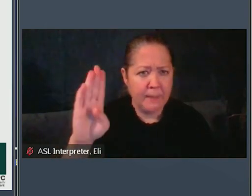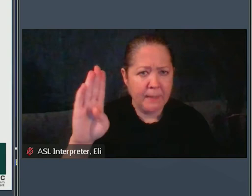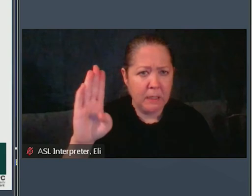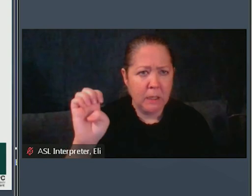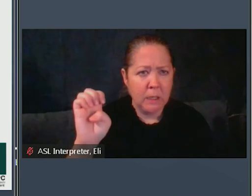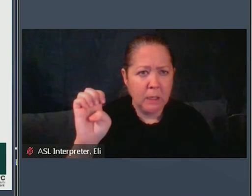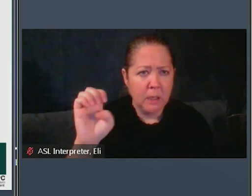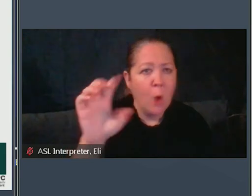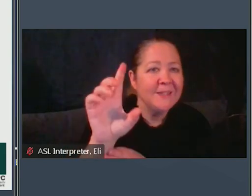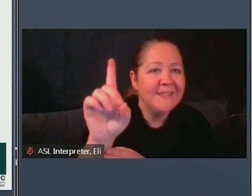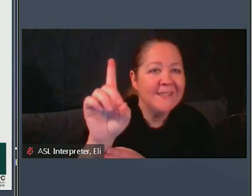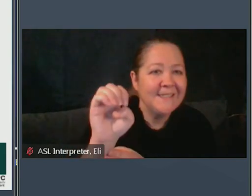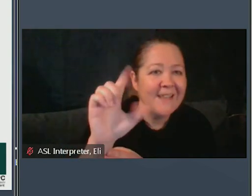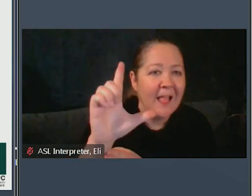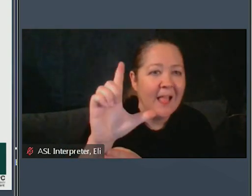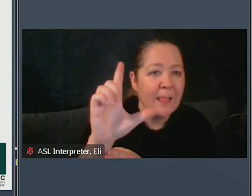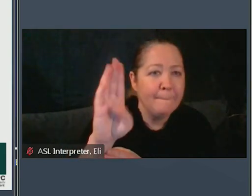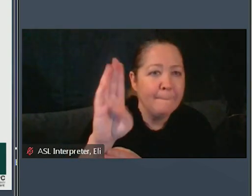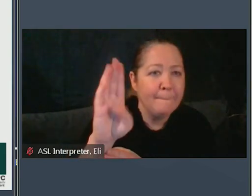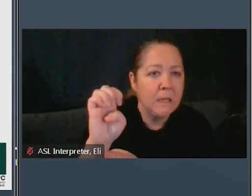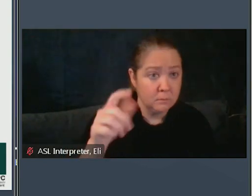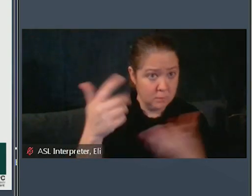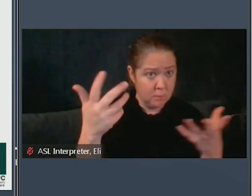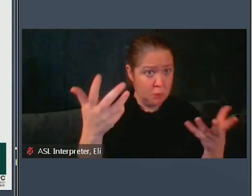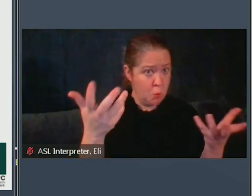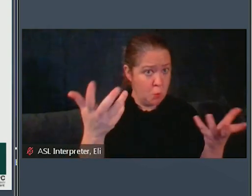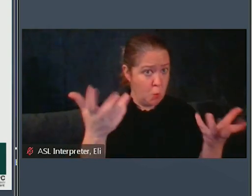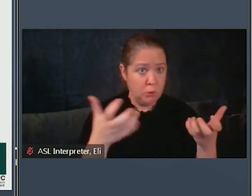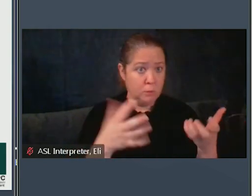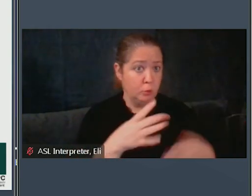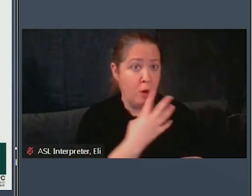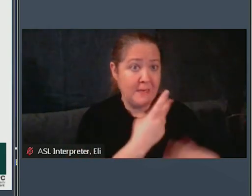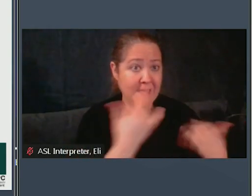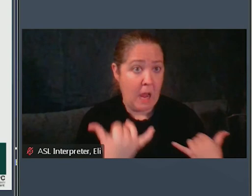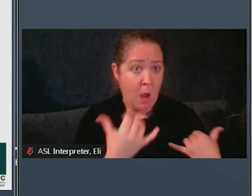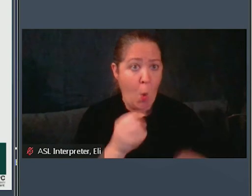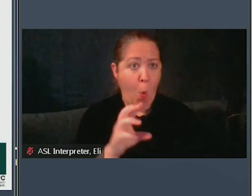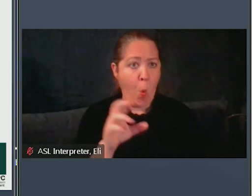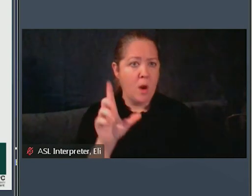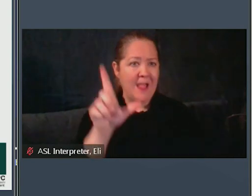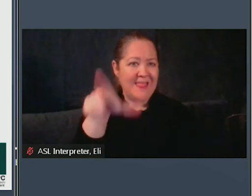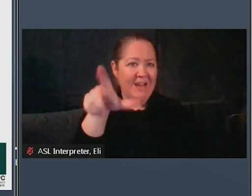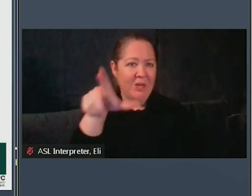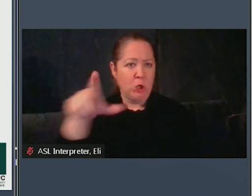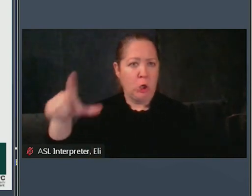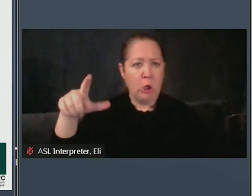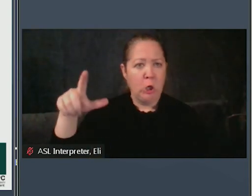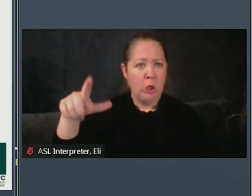Okay. Do you wish to speak narrow? Do you wish to speak at a later date in January when we tried it? If there's a moment.